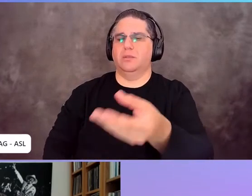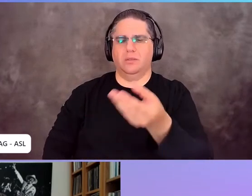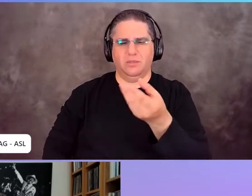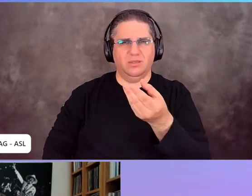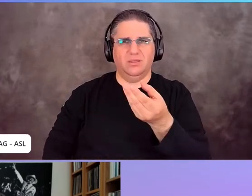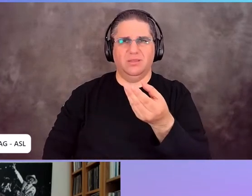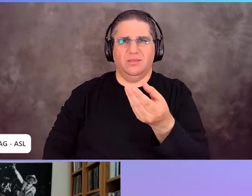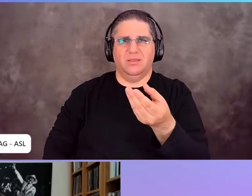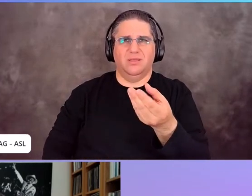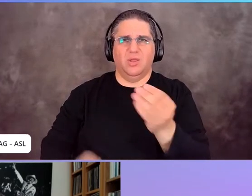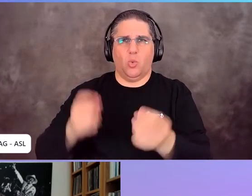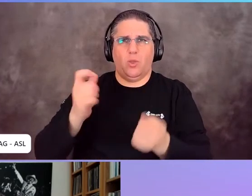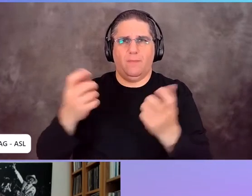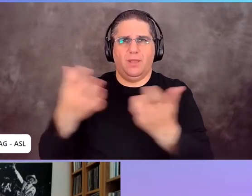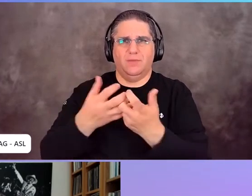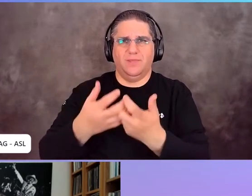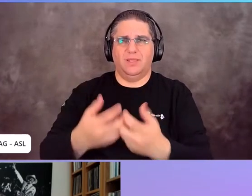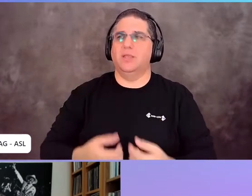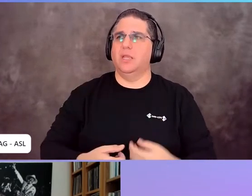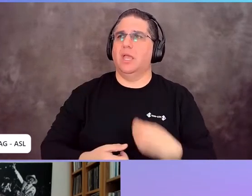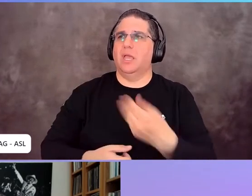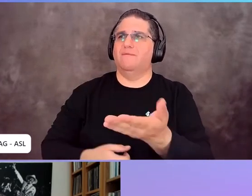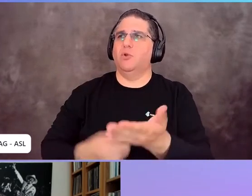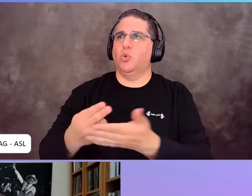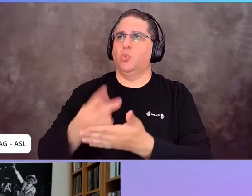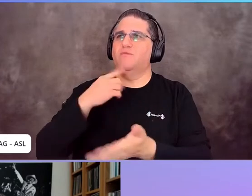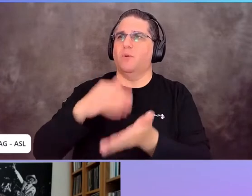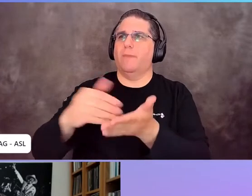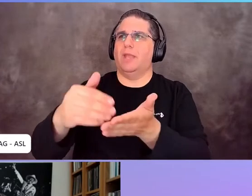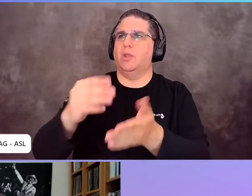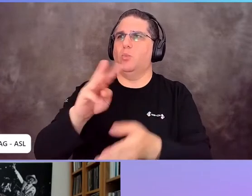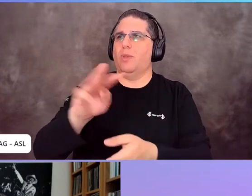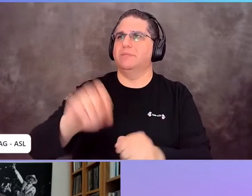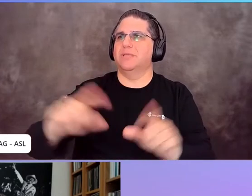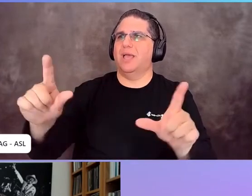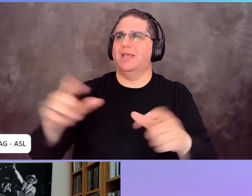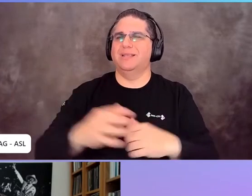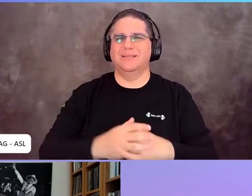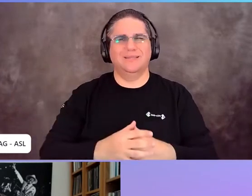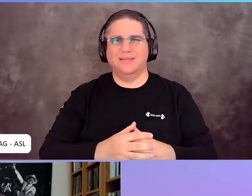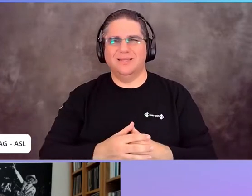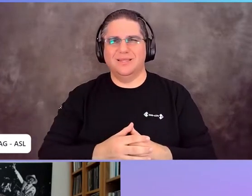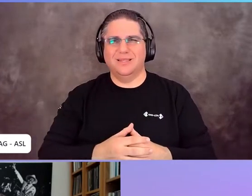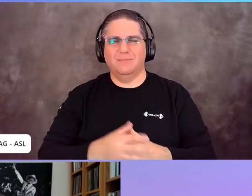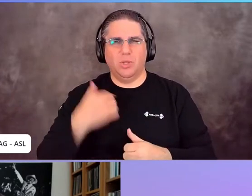us to the director. Some responses we got back